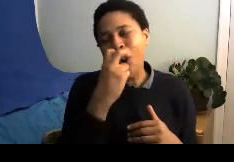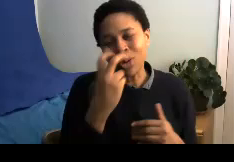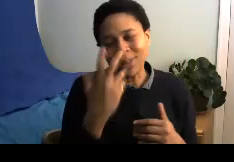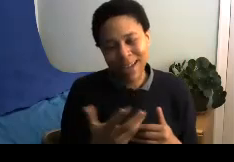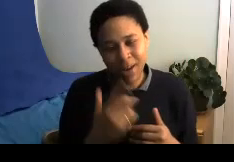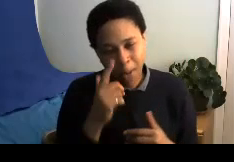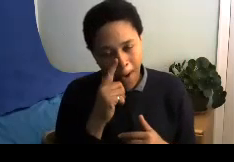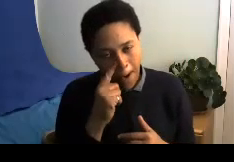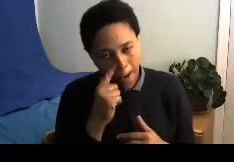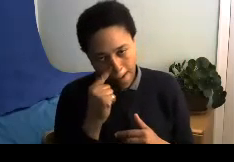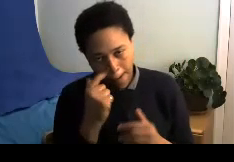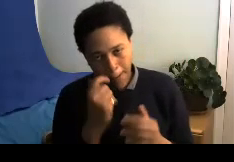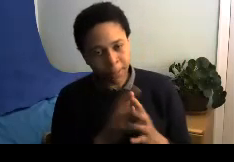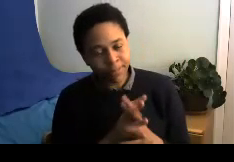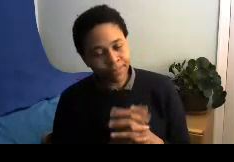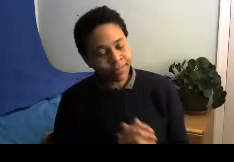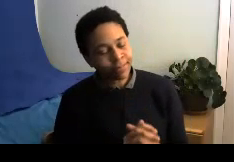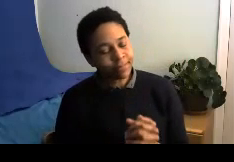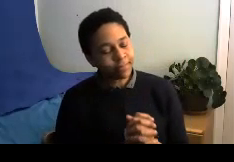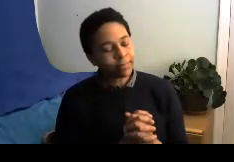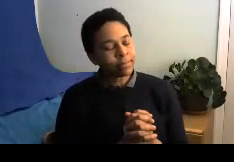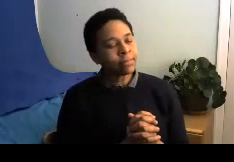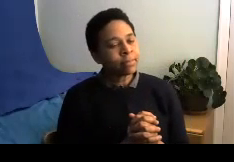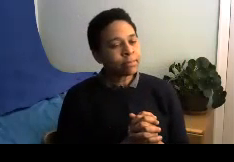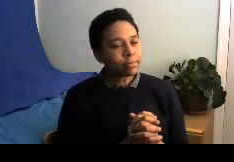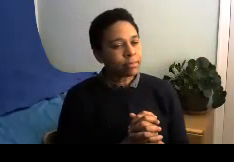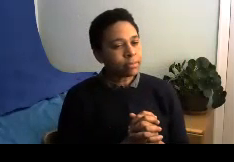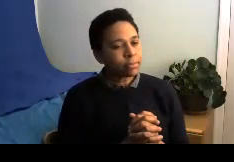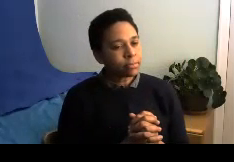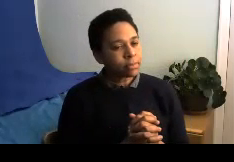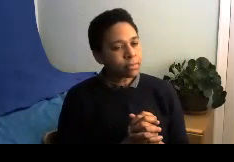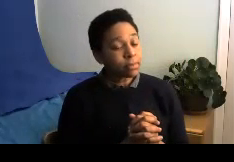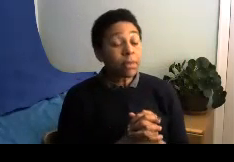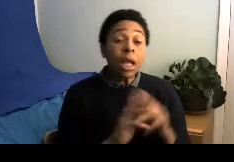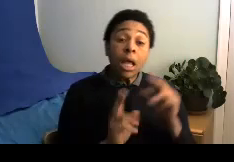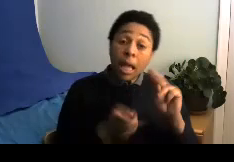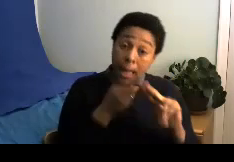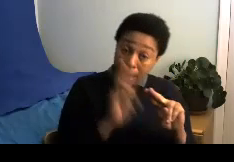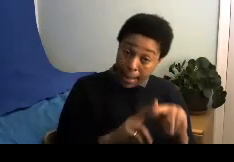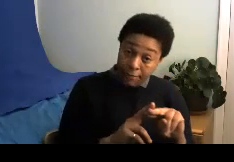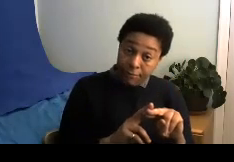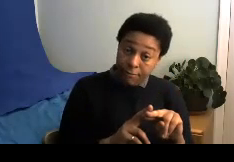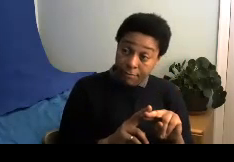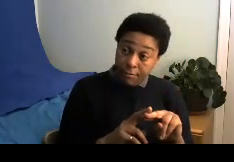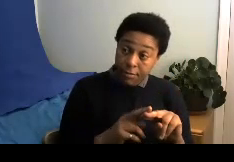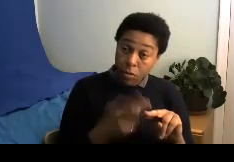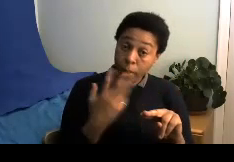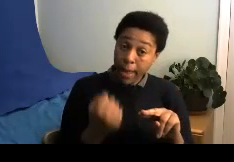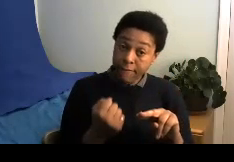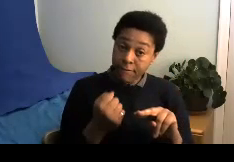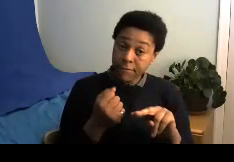Dan: I mean, are you considering doing the, if there were ever a screenplay, is that something you'd be interested in doing